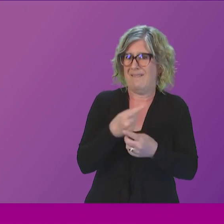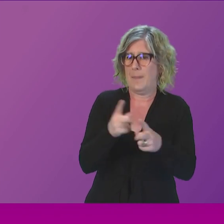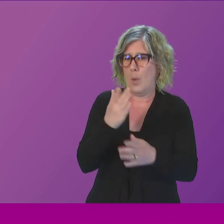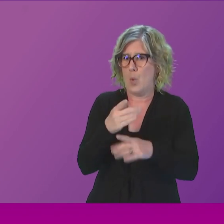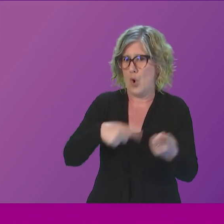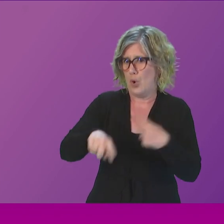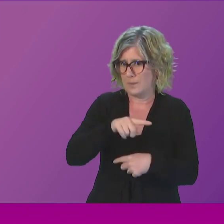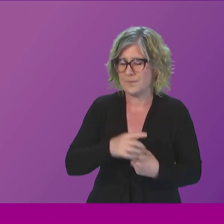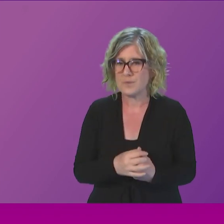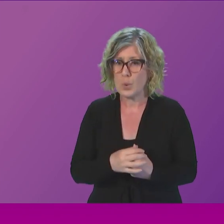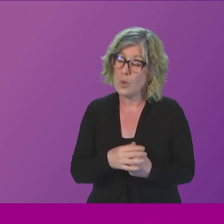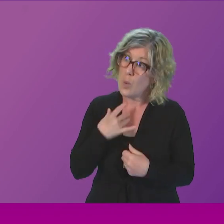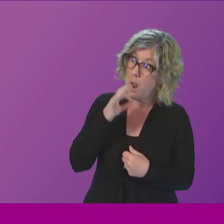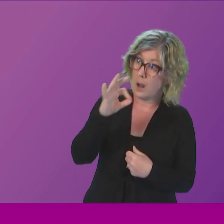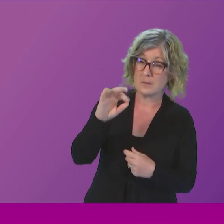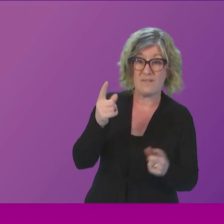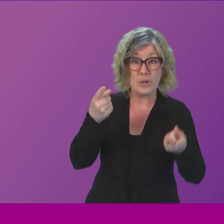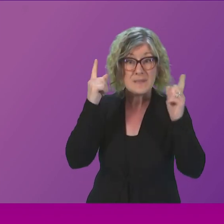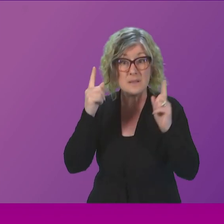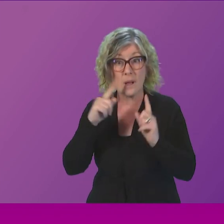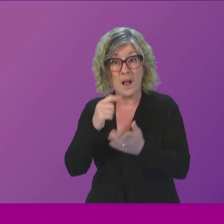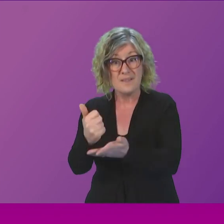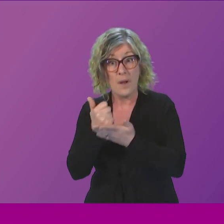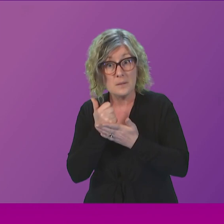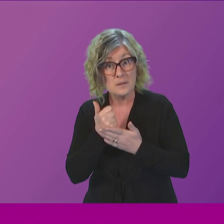In light of that, will the First Minister advise whether the Scottish Government would